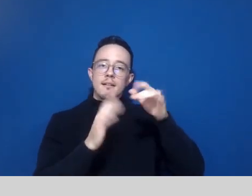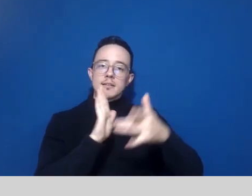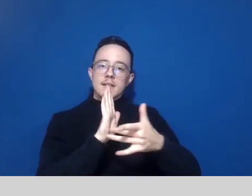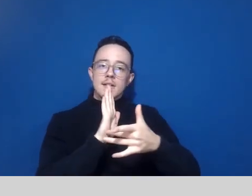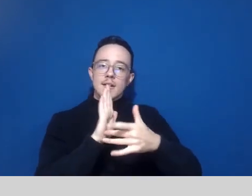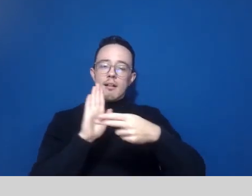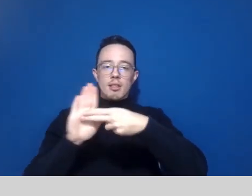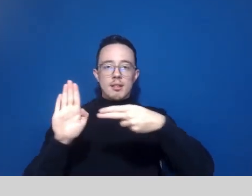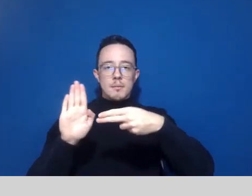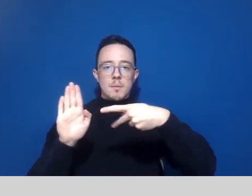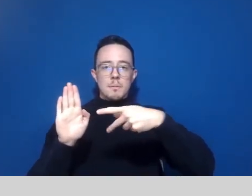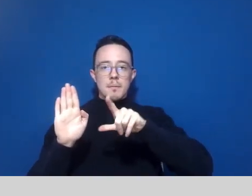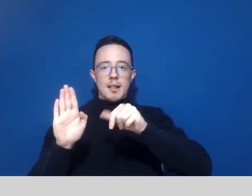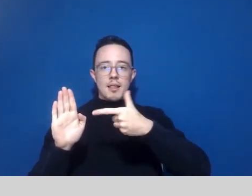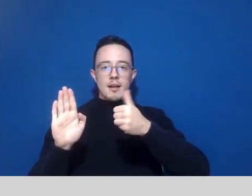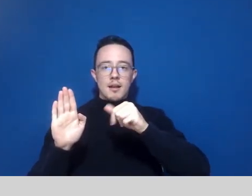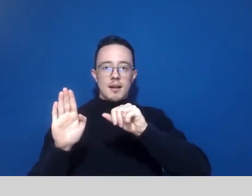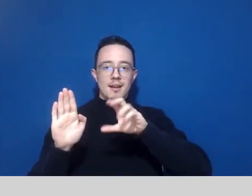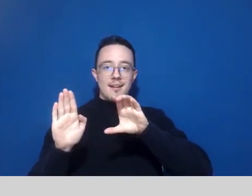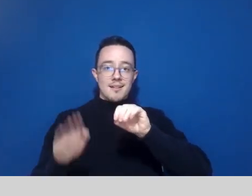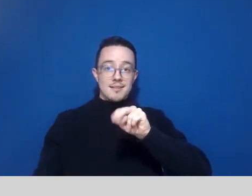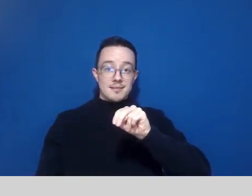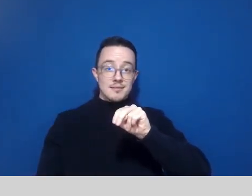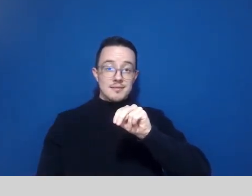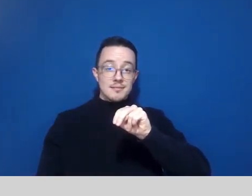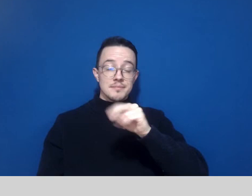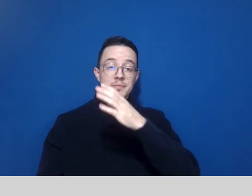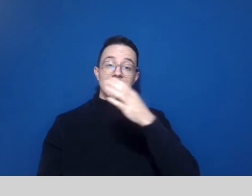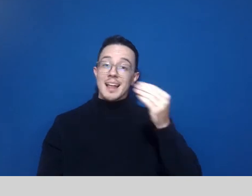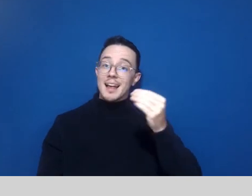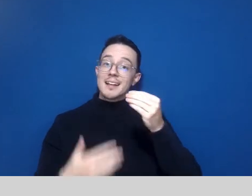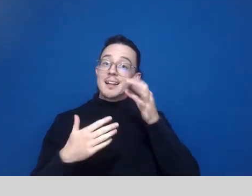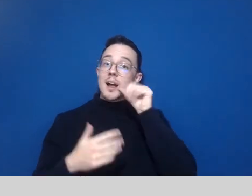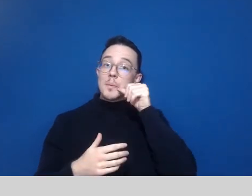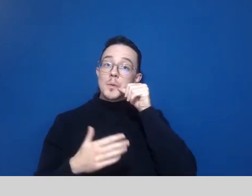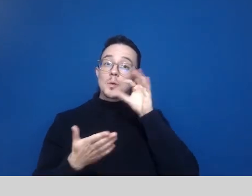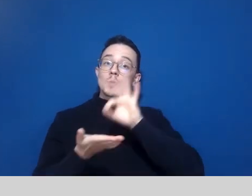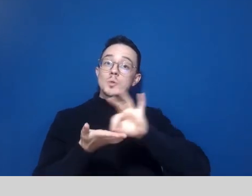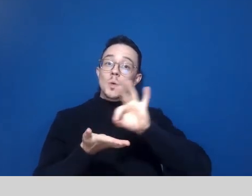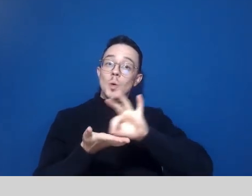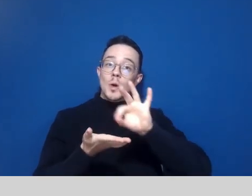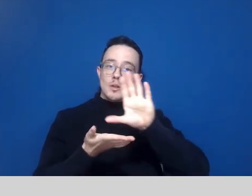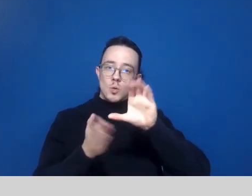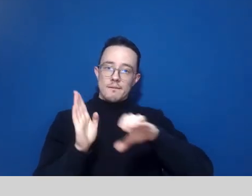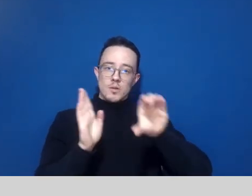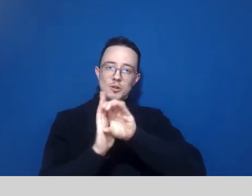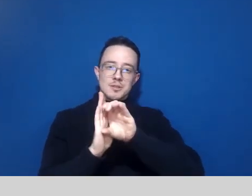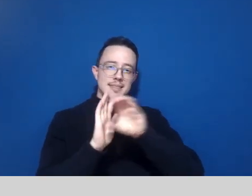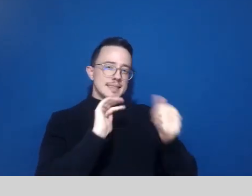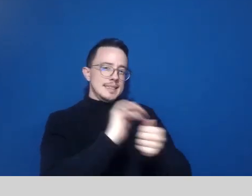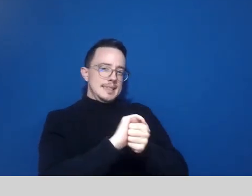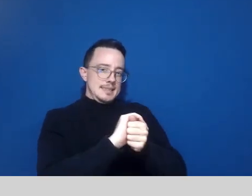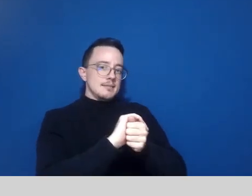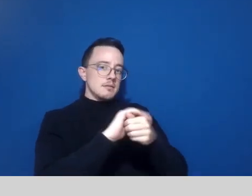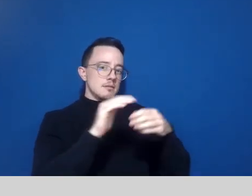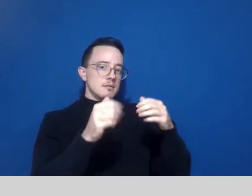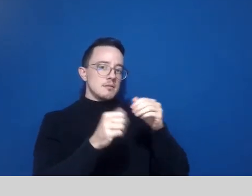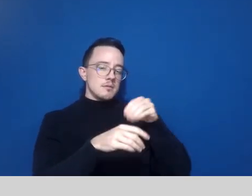And even more fun than that is Apple calculates scores for your photos. These are hidden away in the SQLite database.